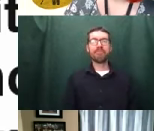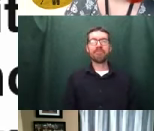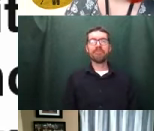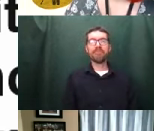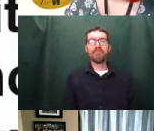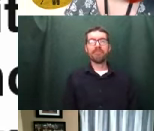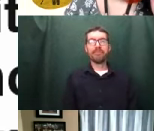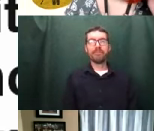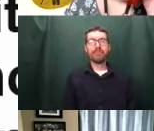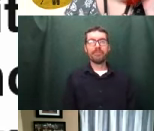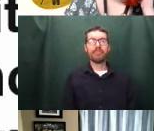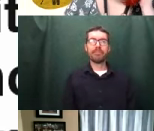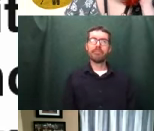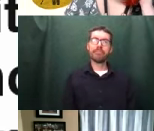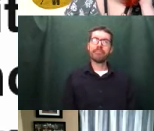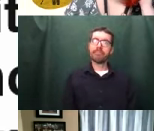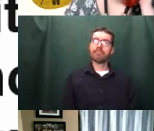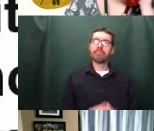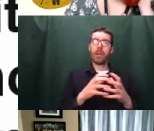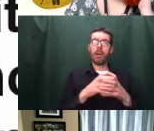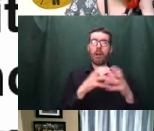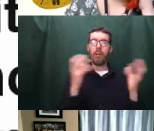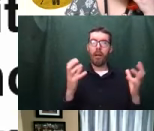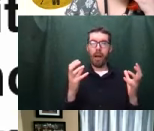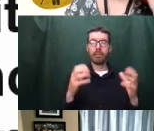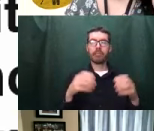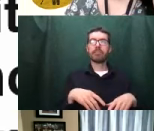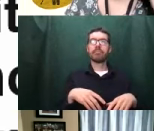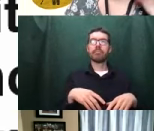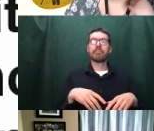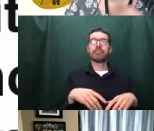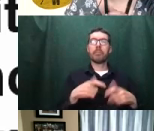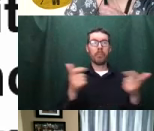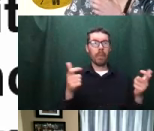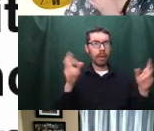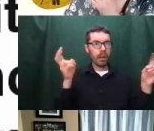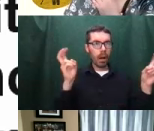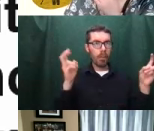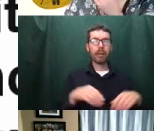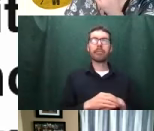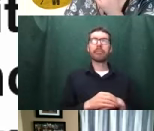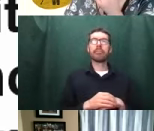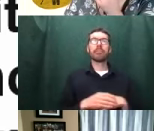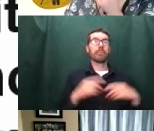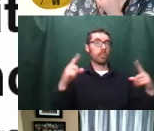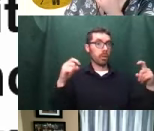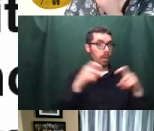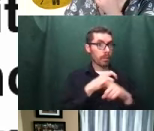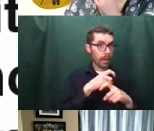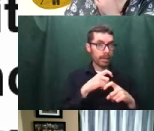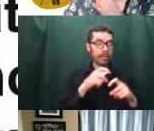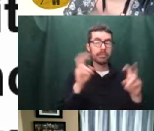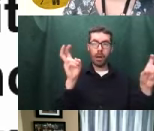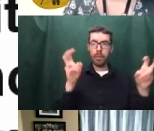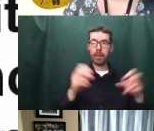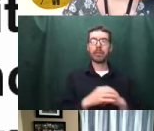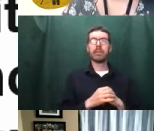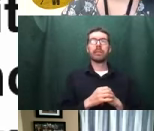quite a mouthful, right, and quite complex on paper. And what we want to do today is